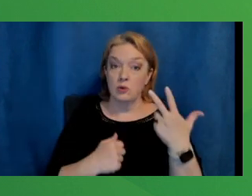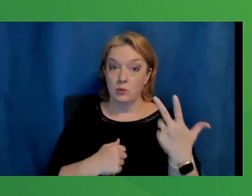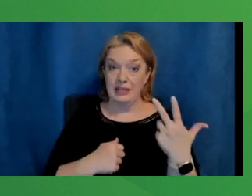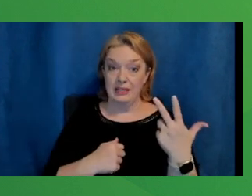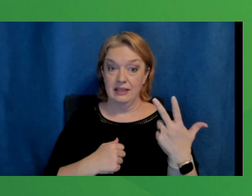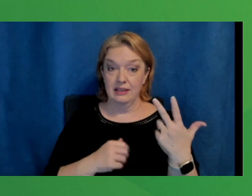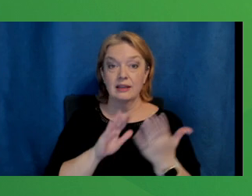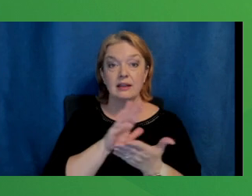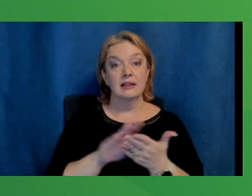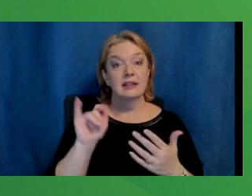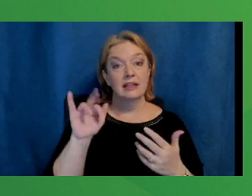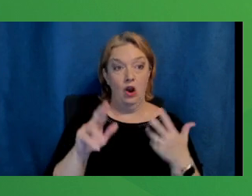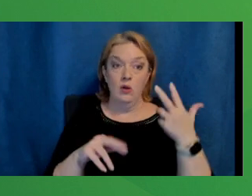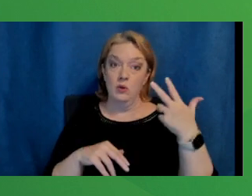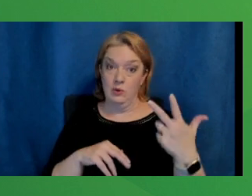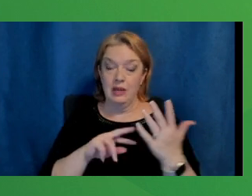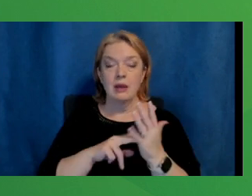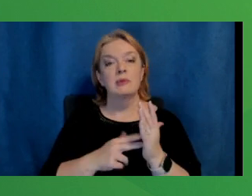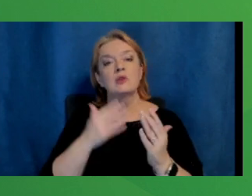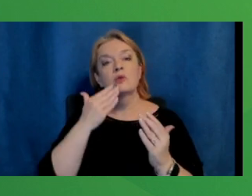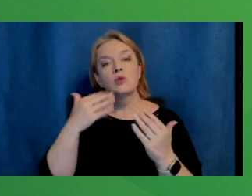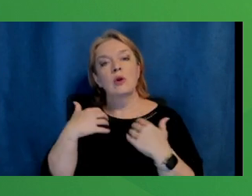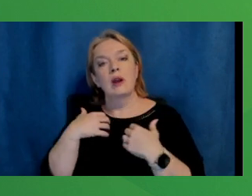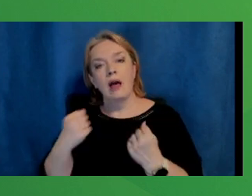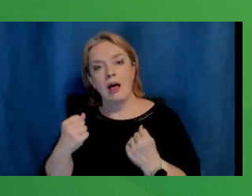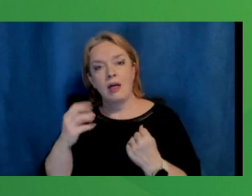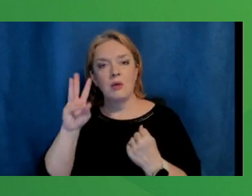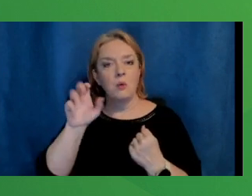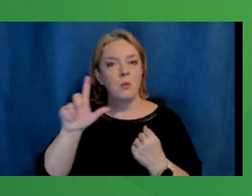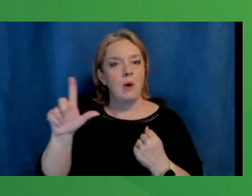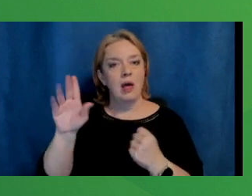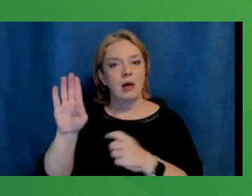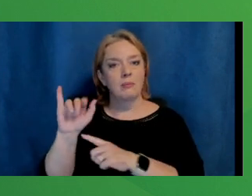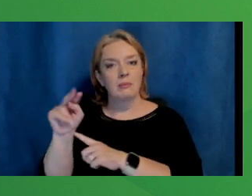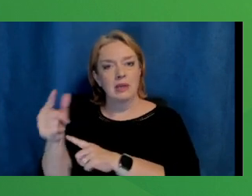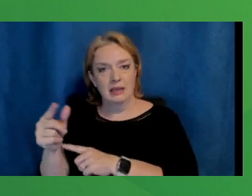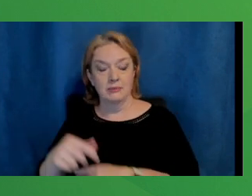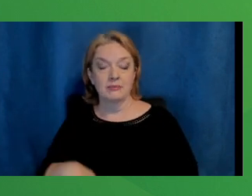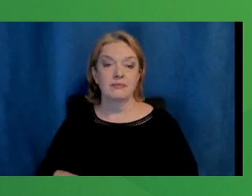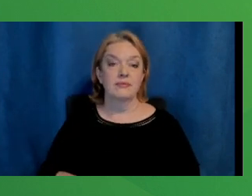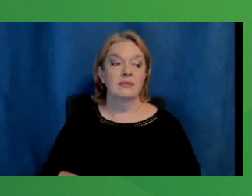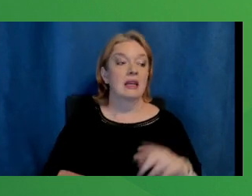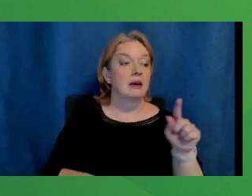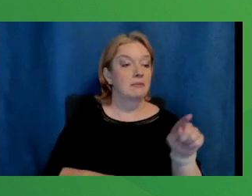that means good health and well-being. If you see a six, we have a lot of plants that means clean